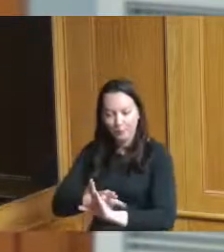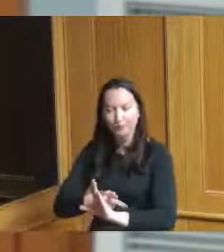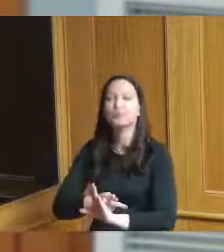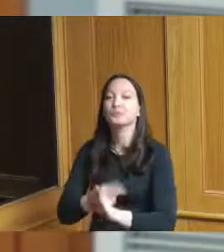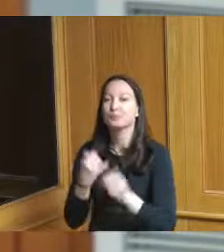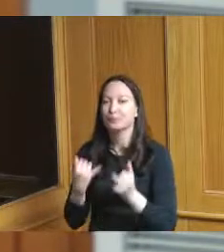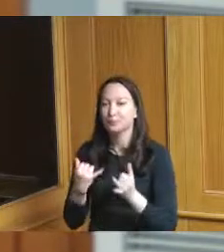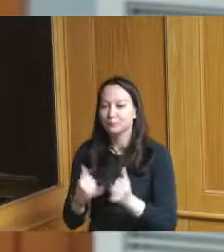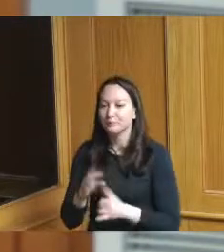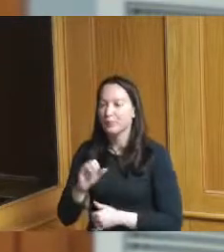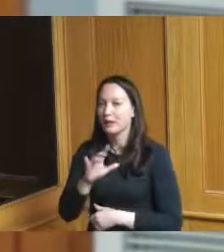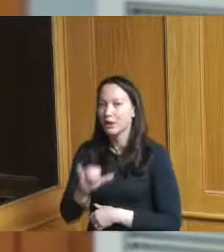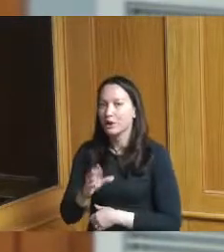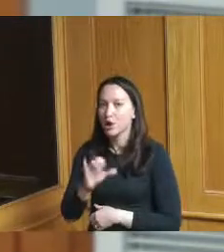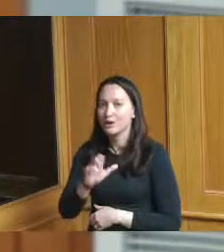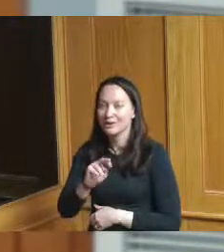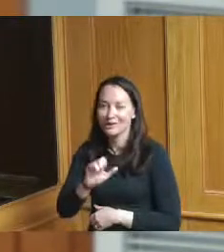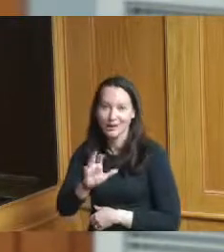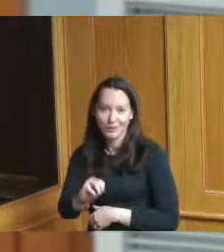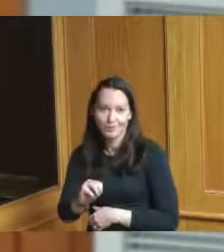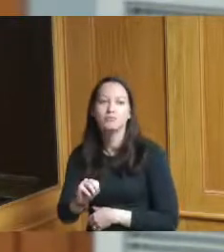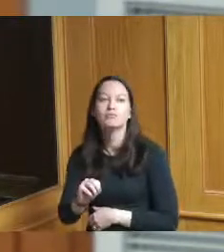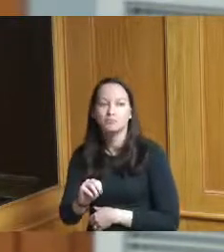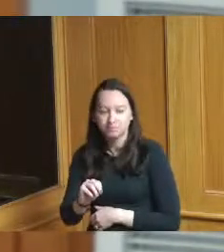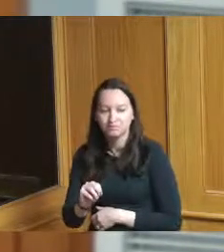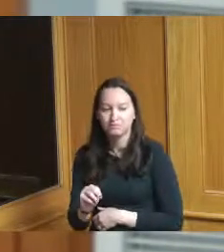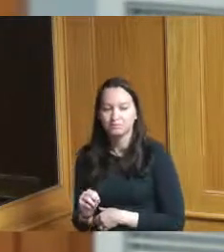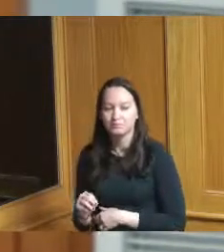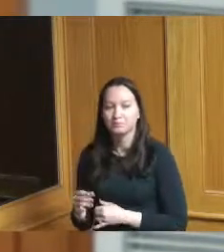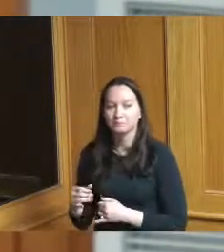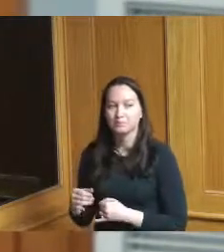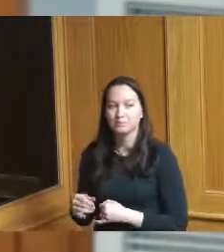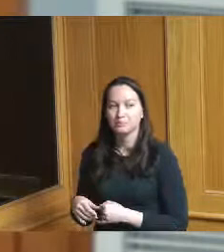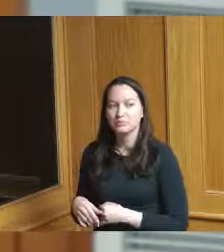Emily Carnahan was having her last day if you if you recall that I really appreciate